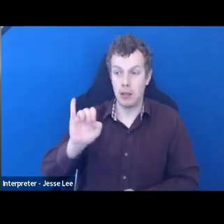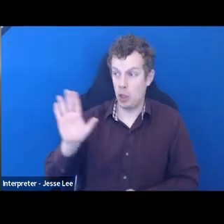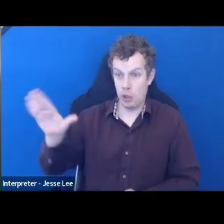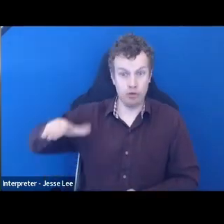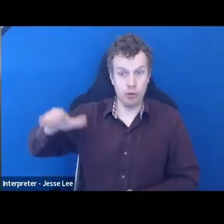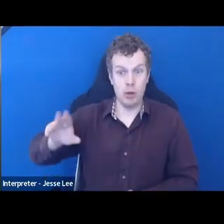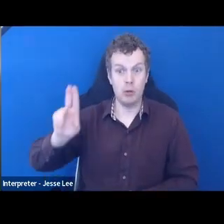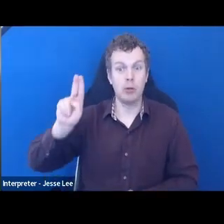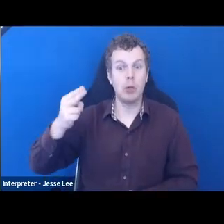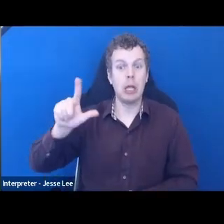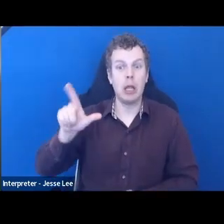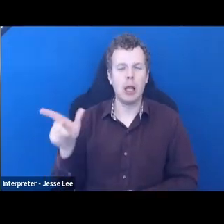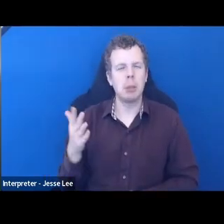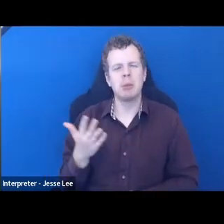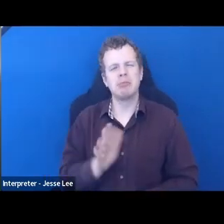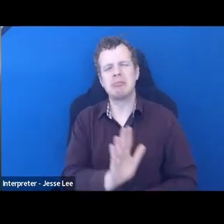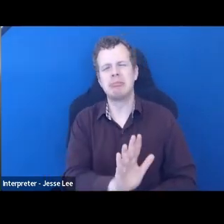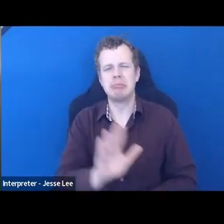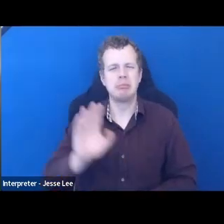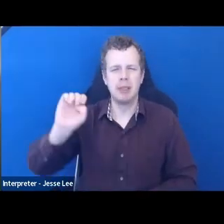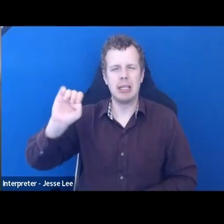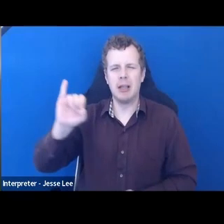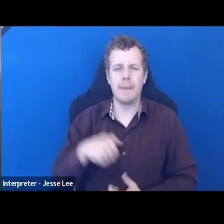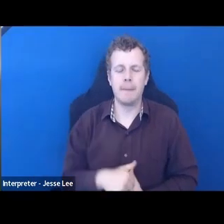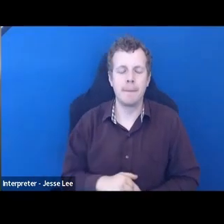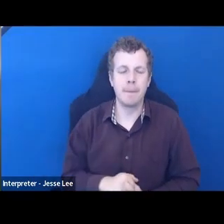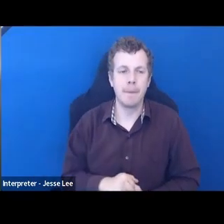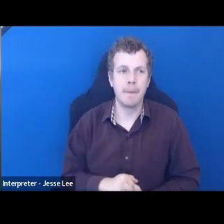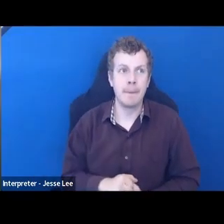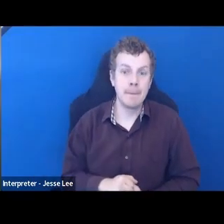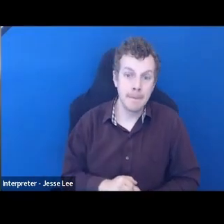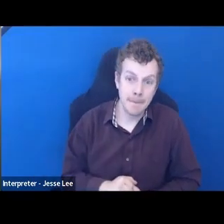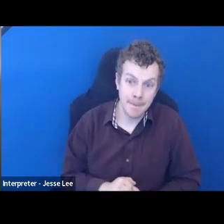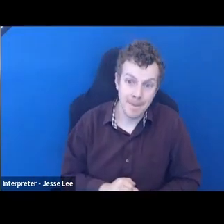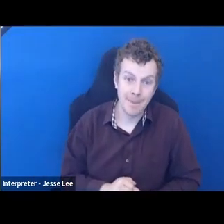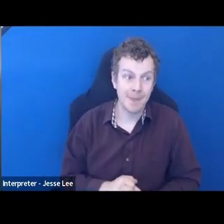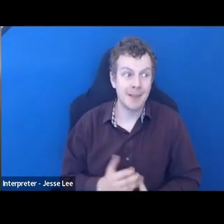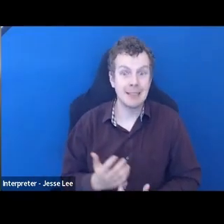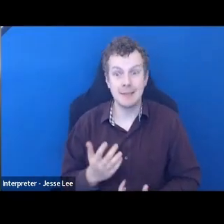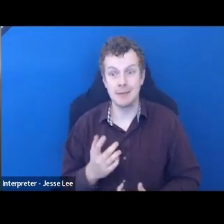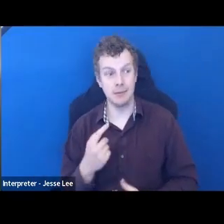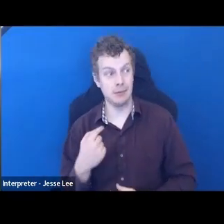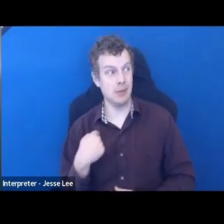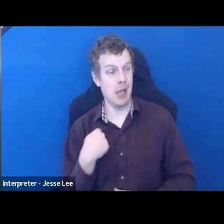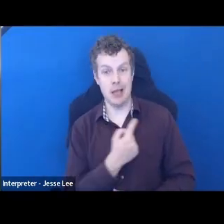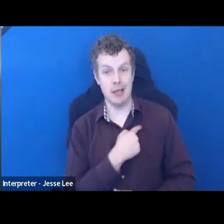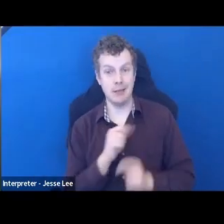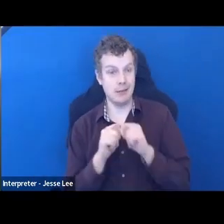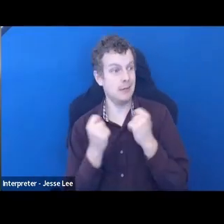And it might be really critical for us, the team, people involved in that child's care